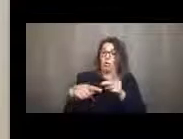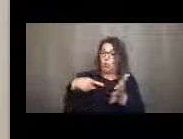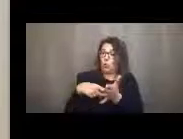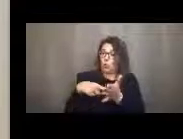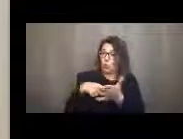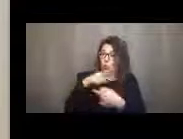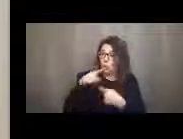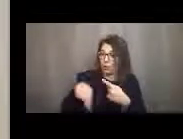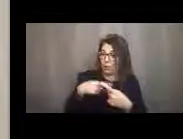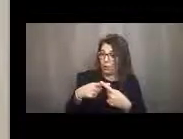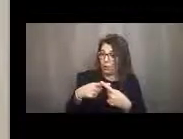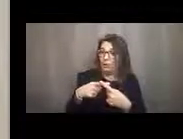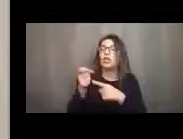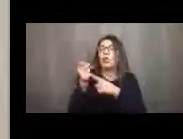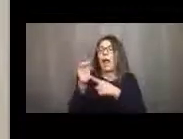that your annual progress report is due.